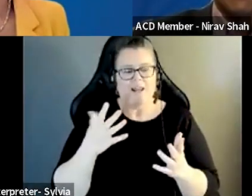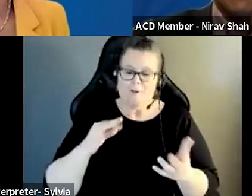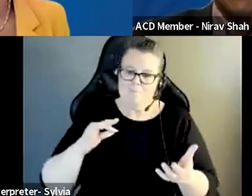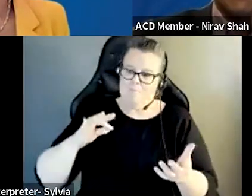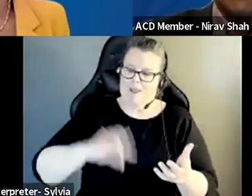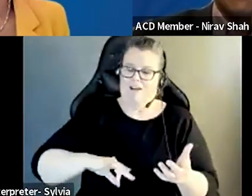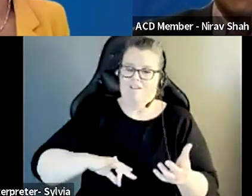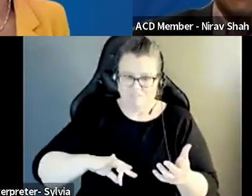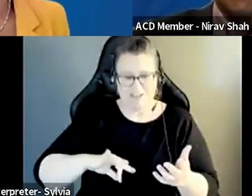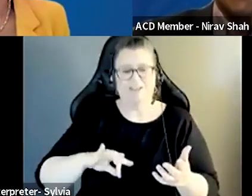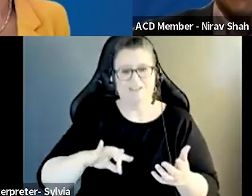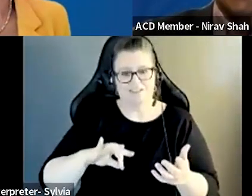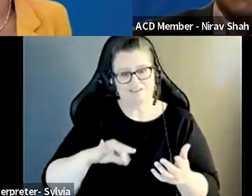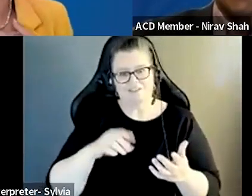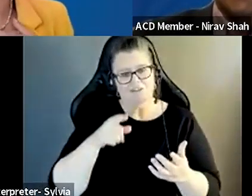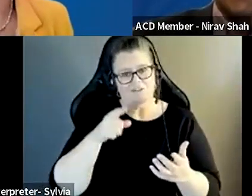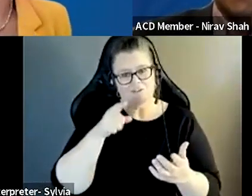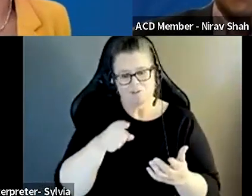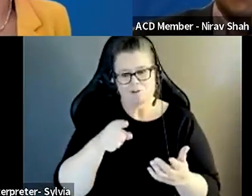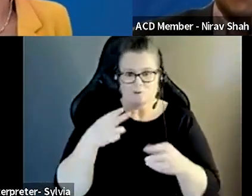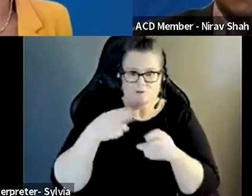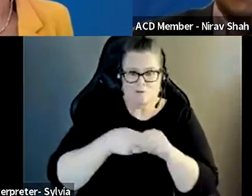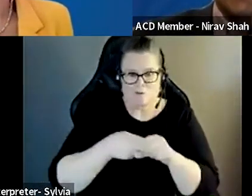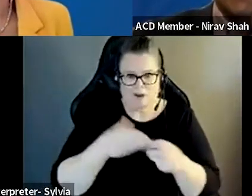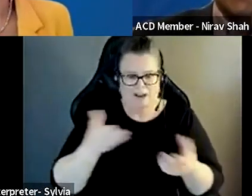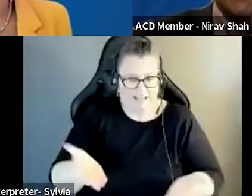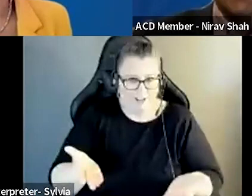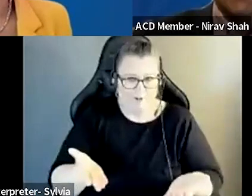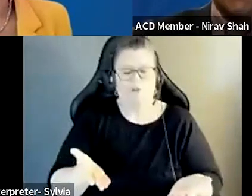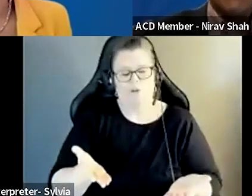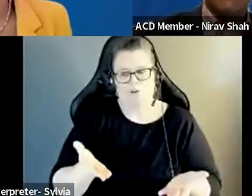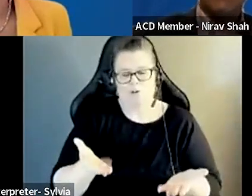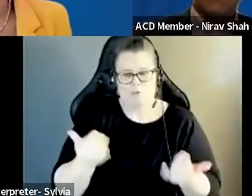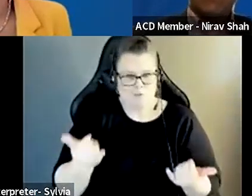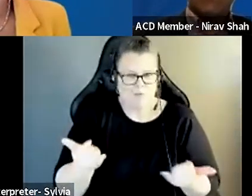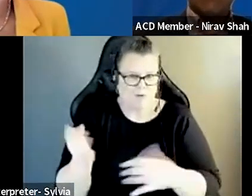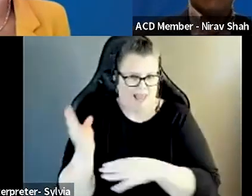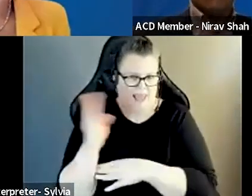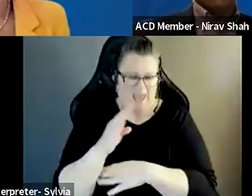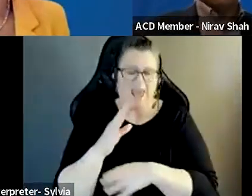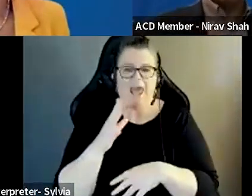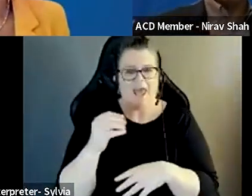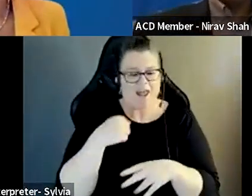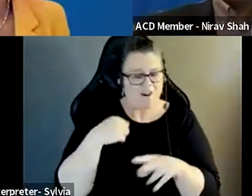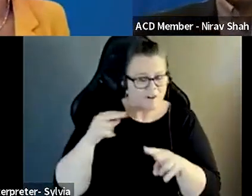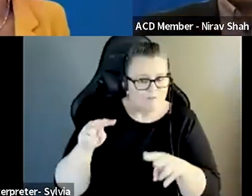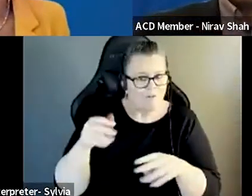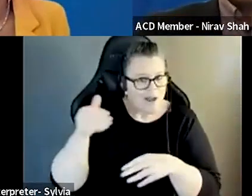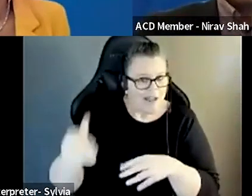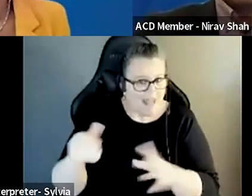to make yourself here during this time. We look forward to our next meeting where we can do this again.